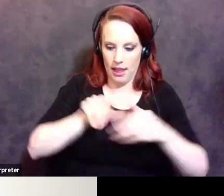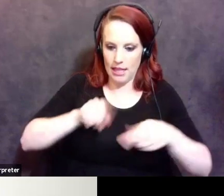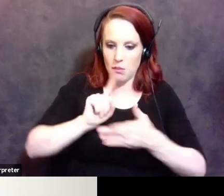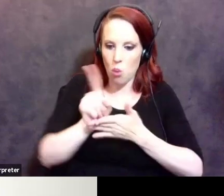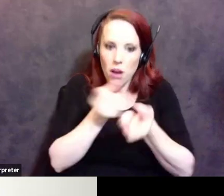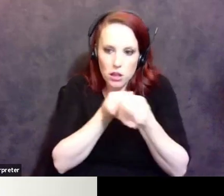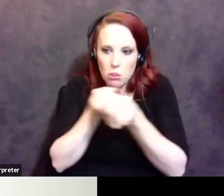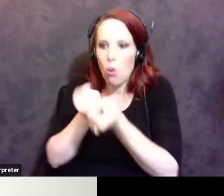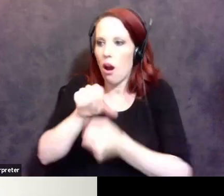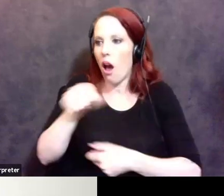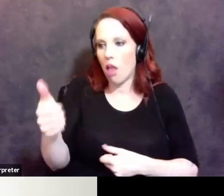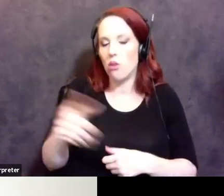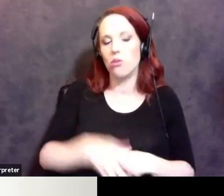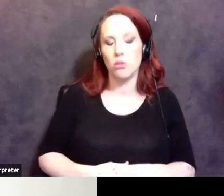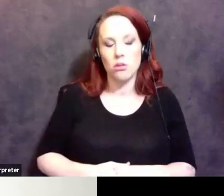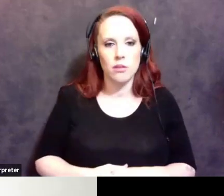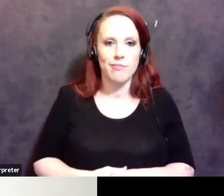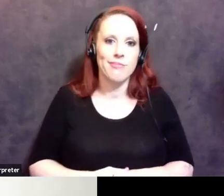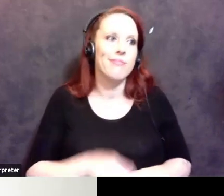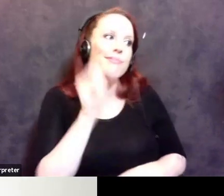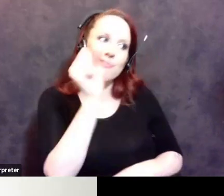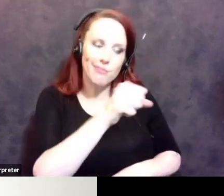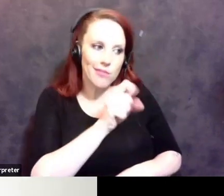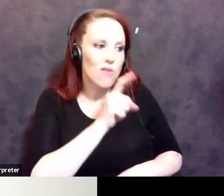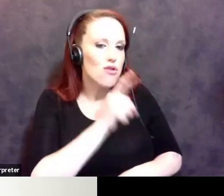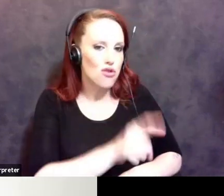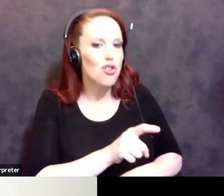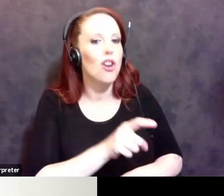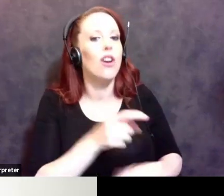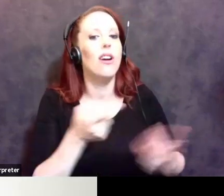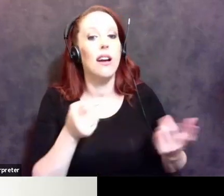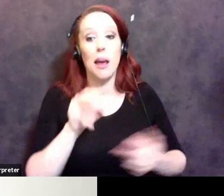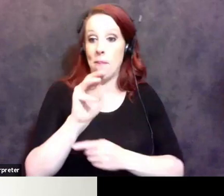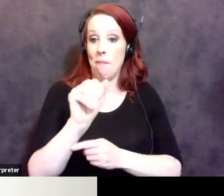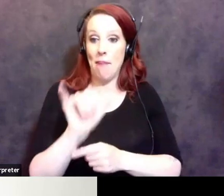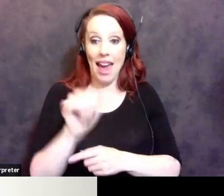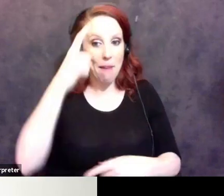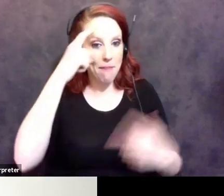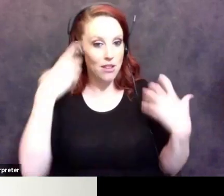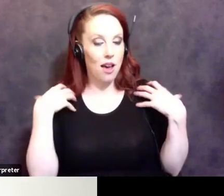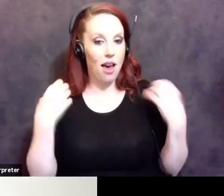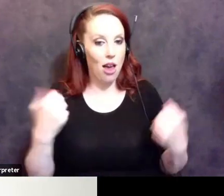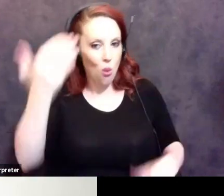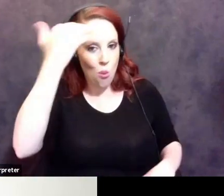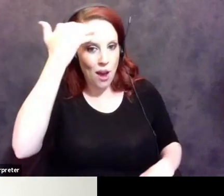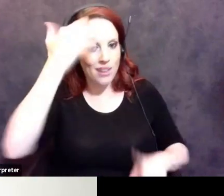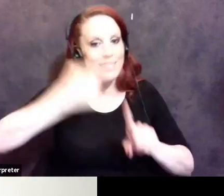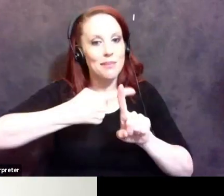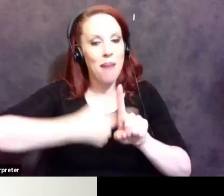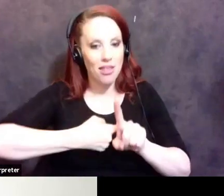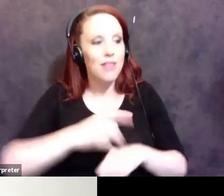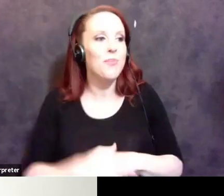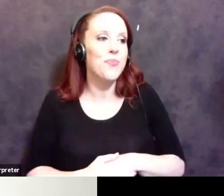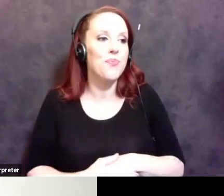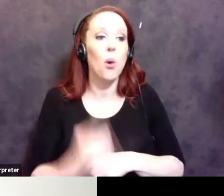I will add May is Mental Health Awareness Month and one of the things I have